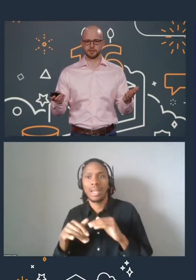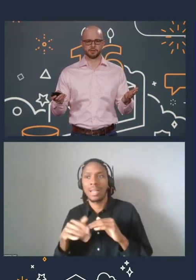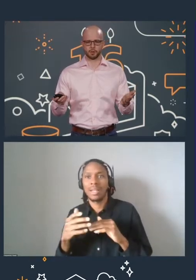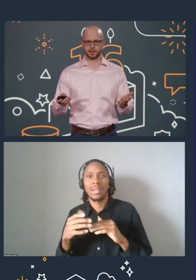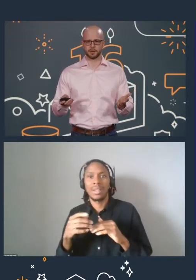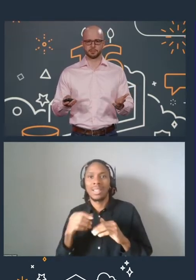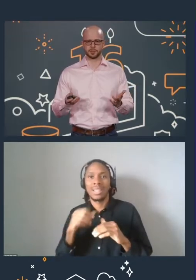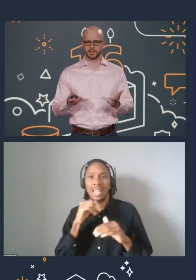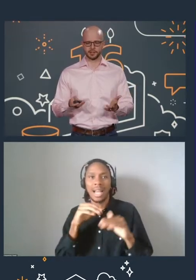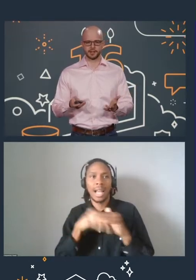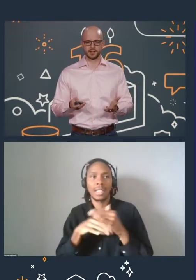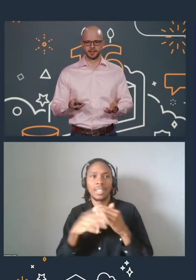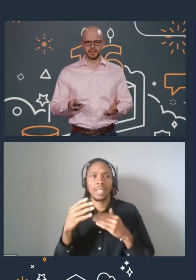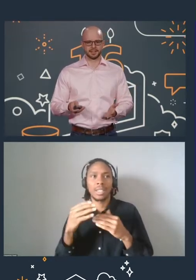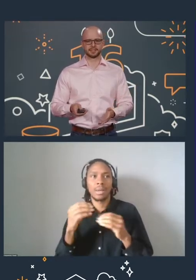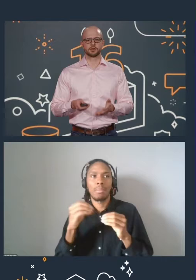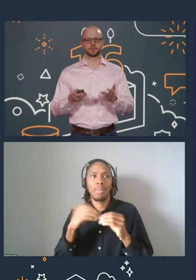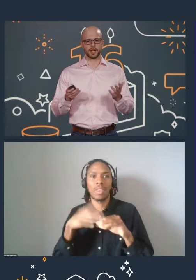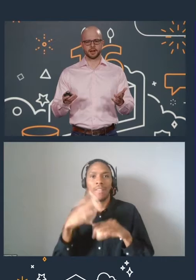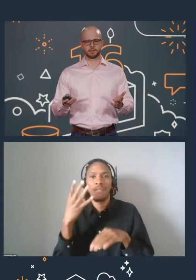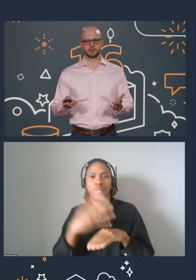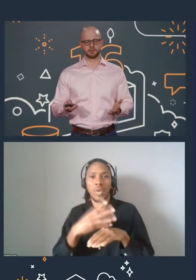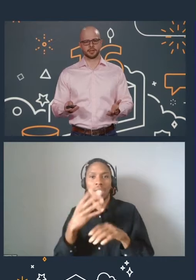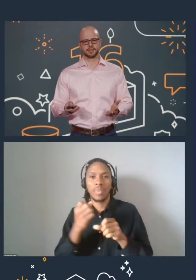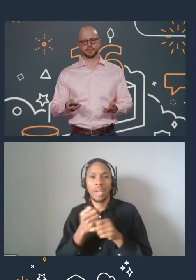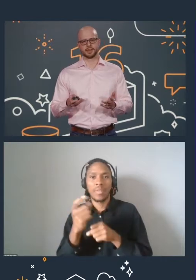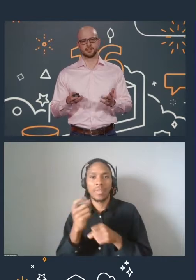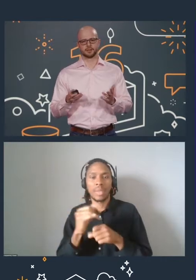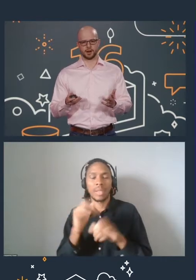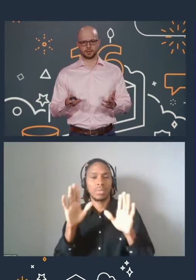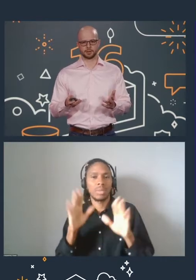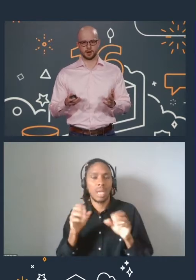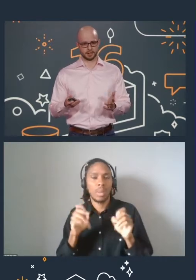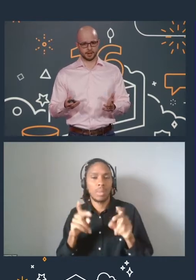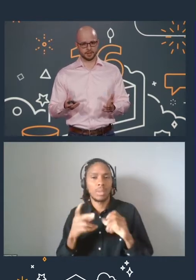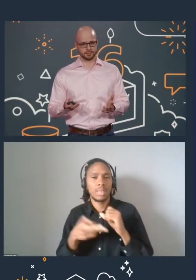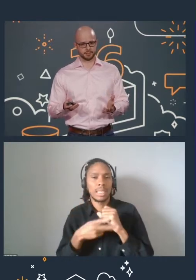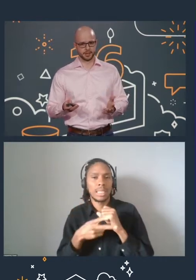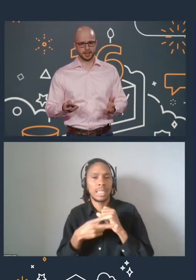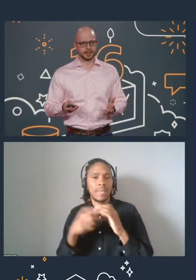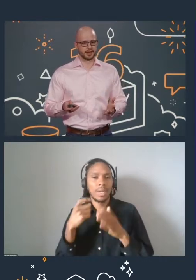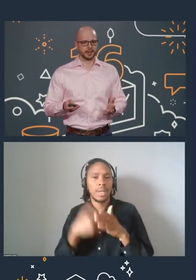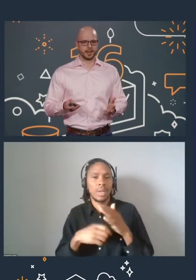than four times per year, that's a great opportunity to save costs with archiving.